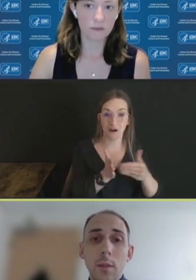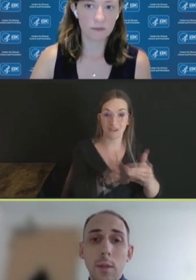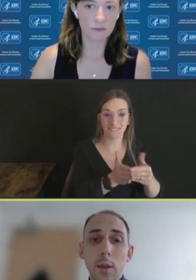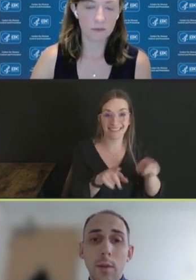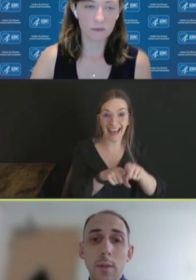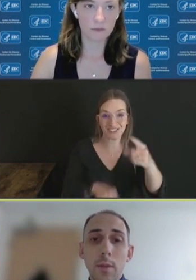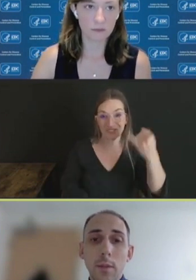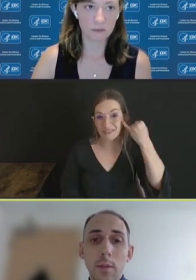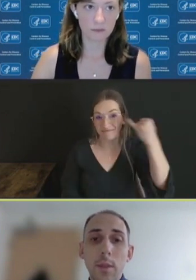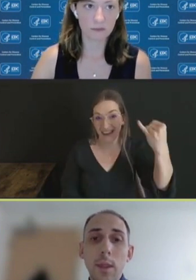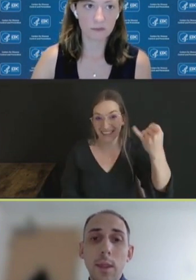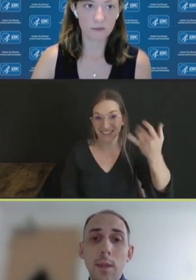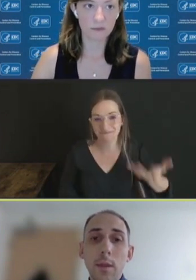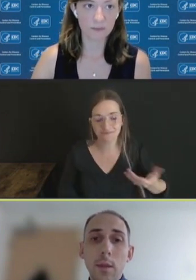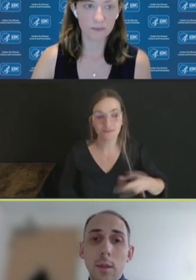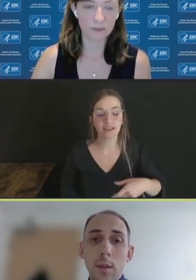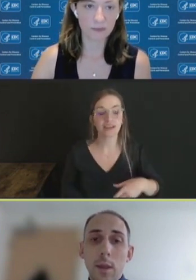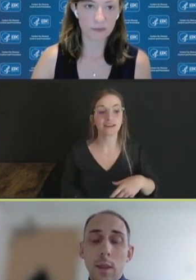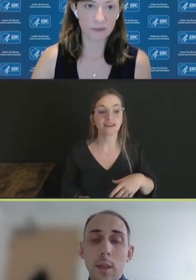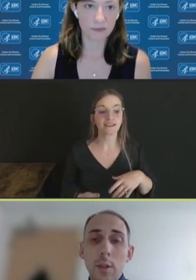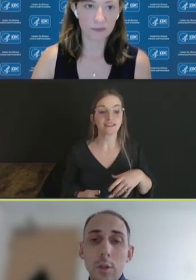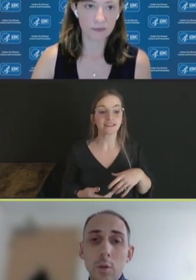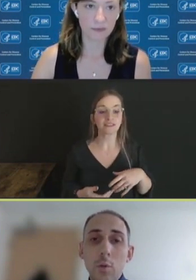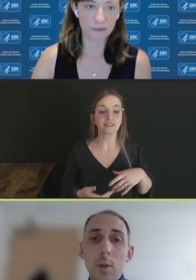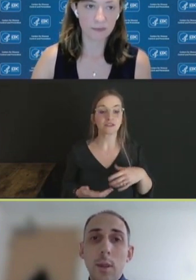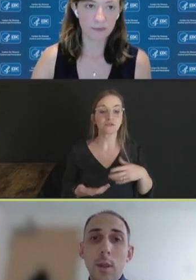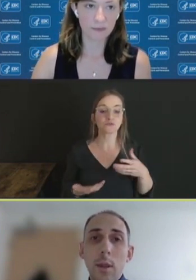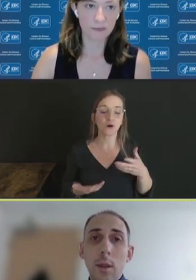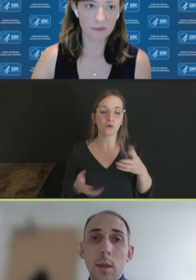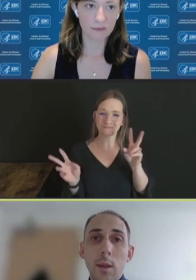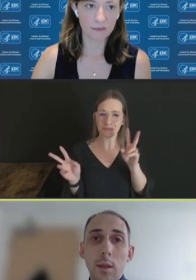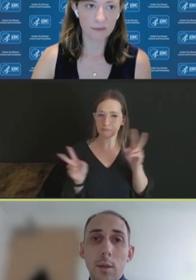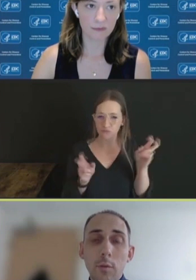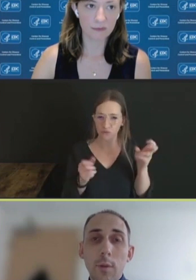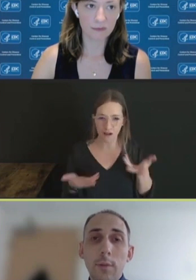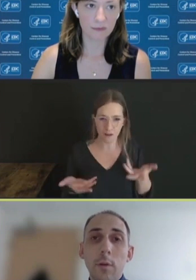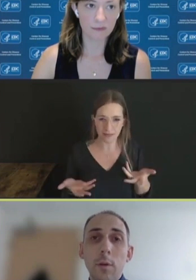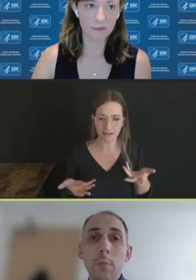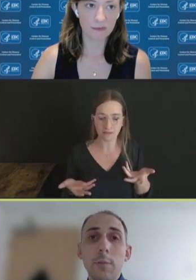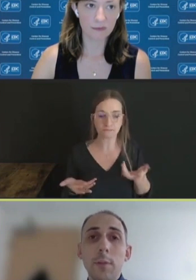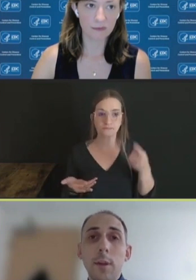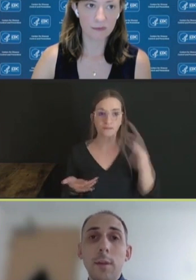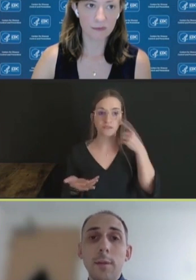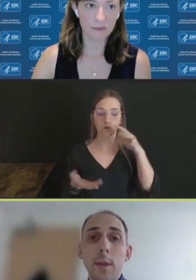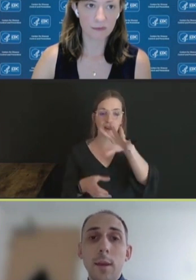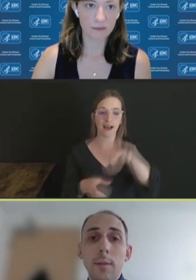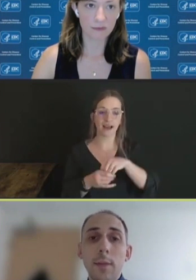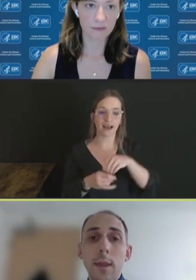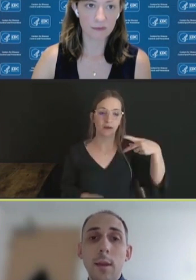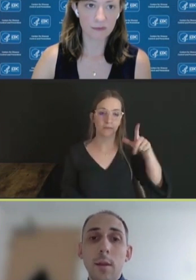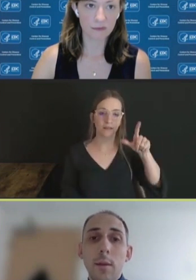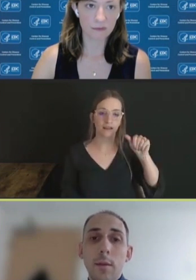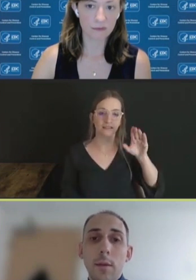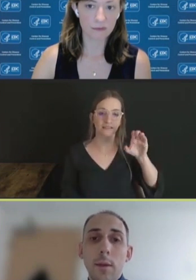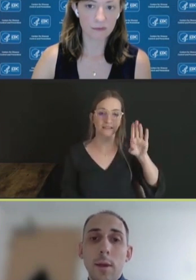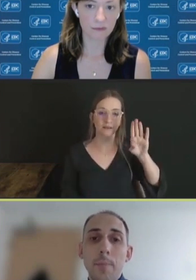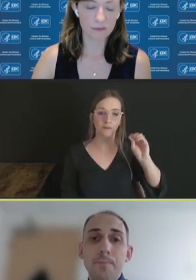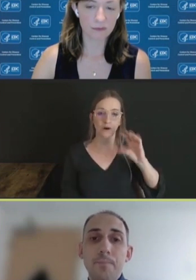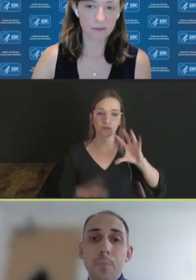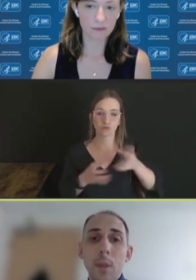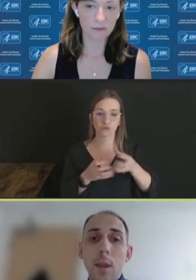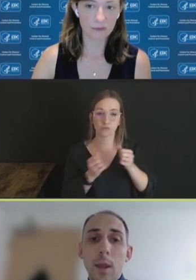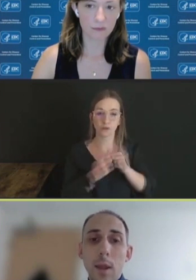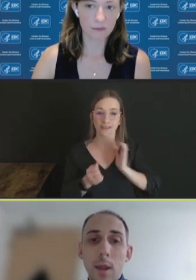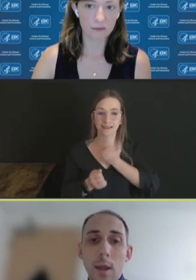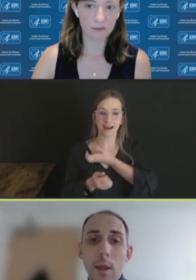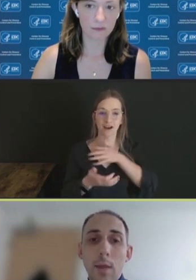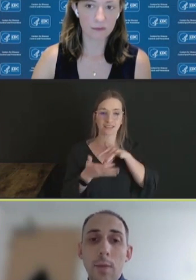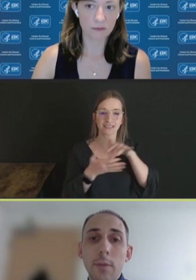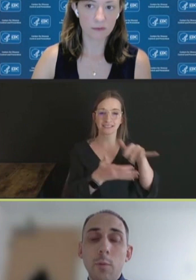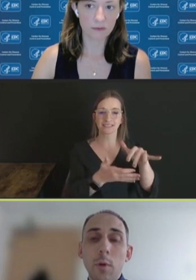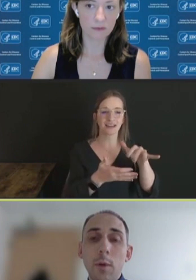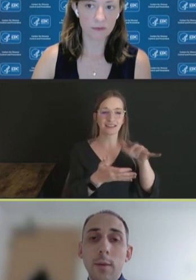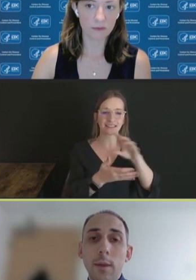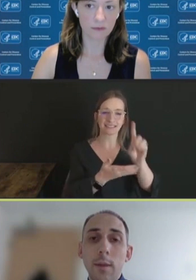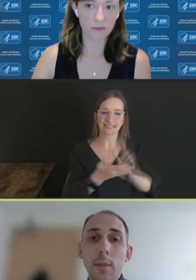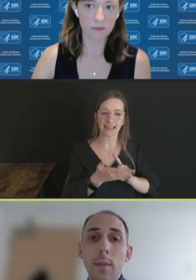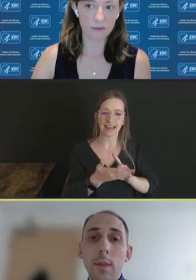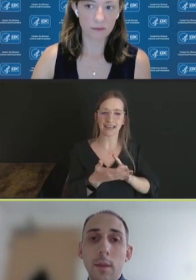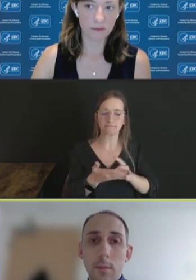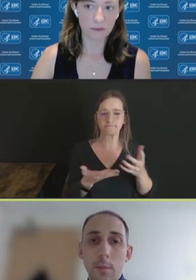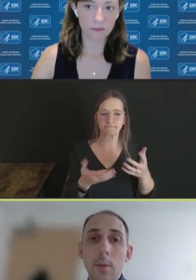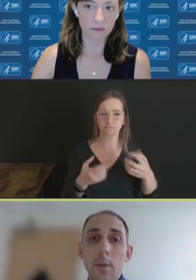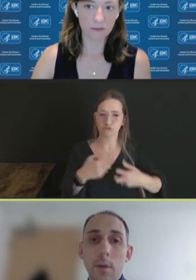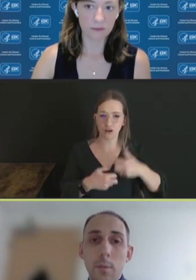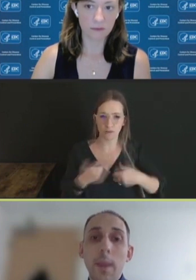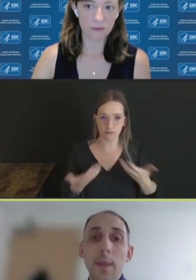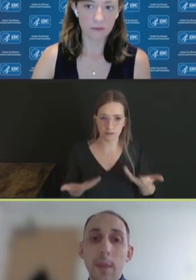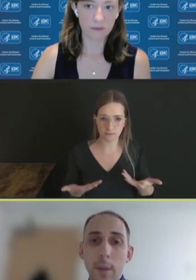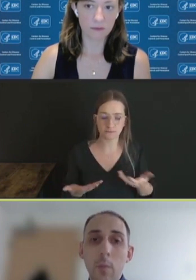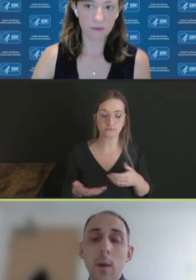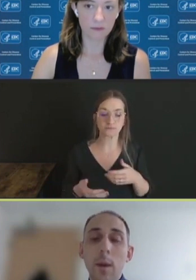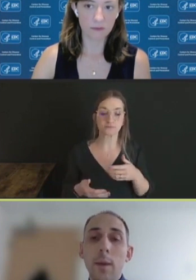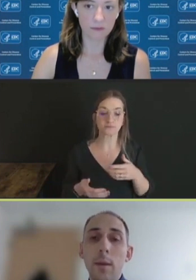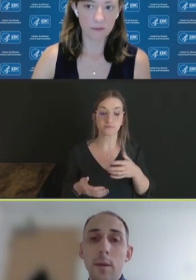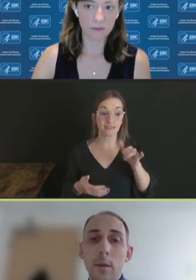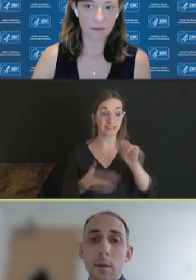The issue in doing so in terms of study design is that at this point in the pandemic when